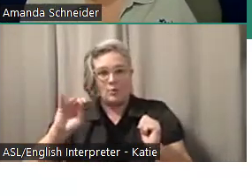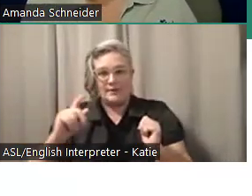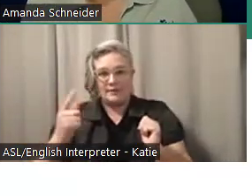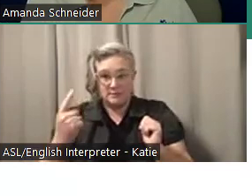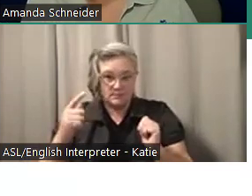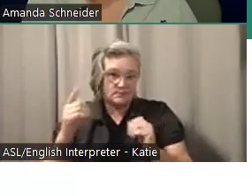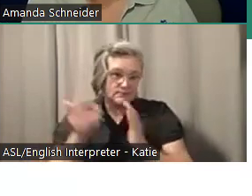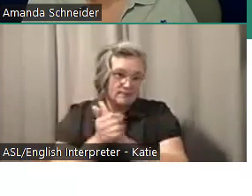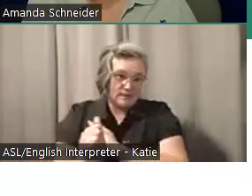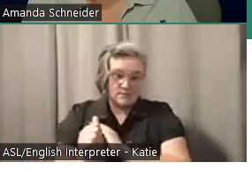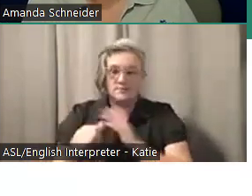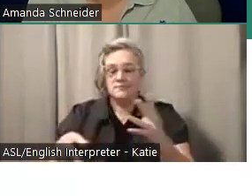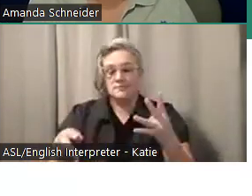One of them is cued speech.